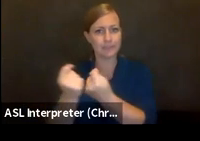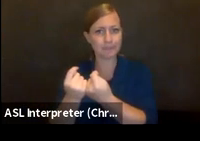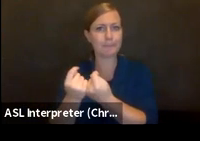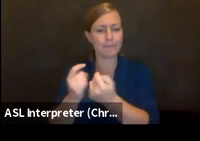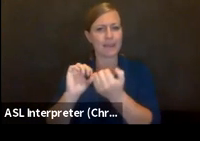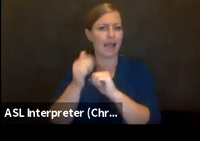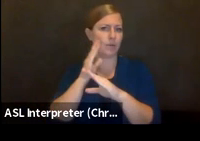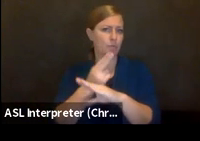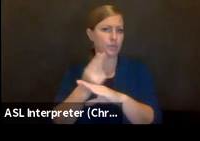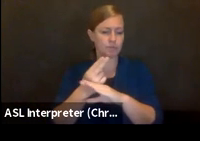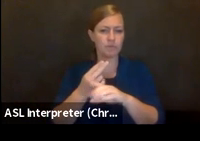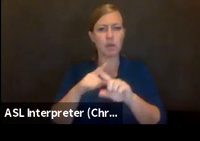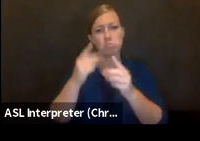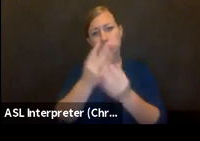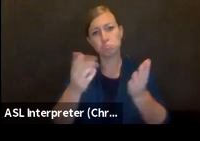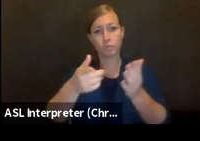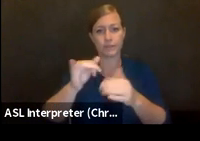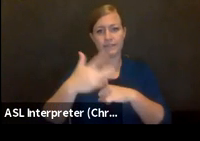ESD 189 - Amy Colburn: But this is available here so you can pick a due date.